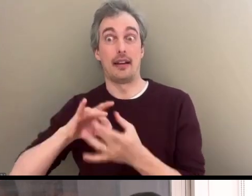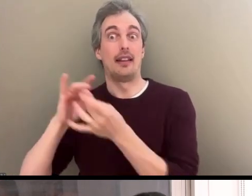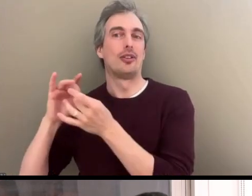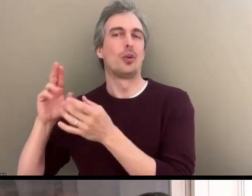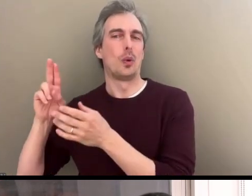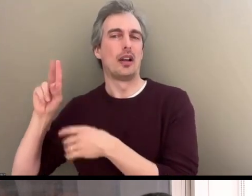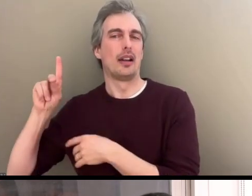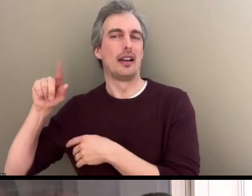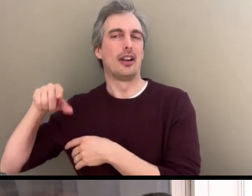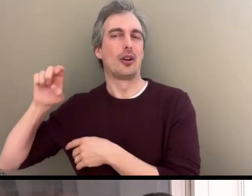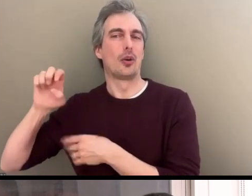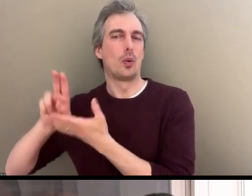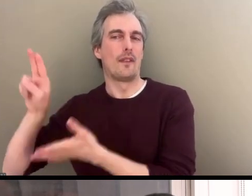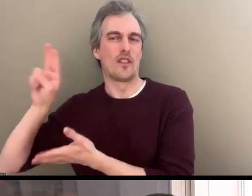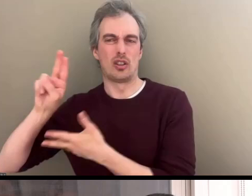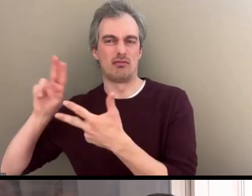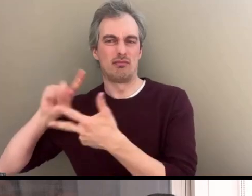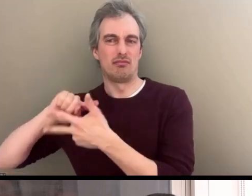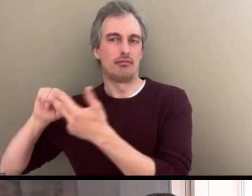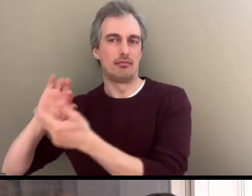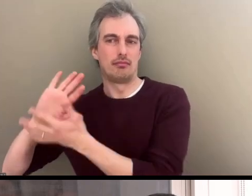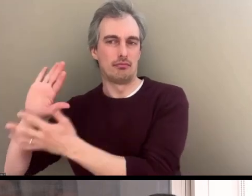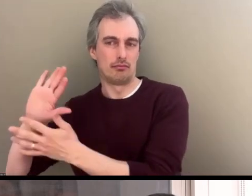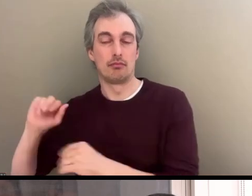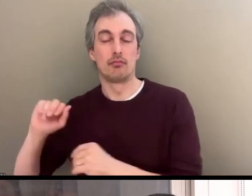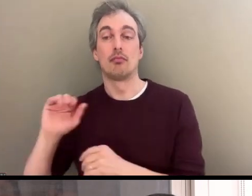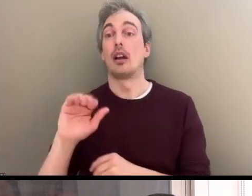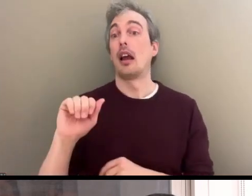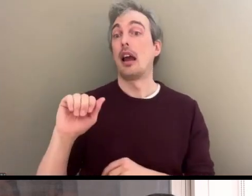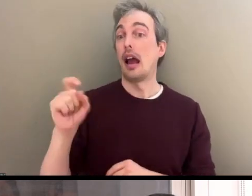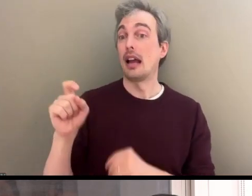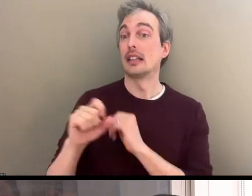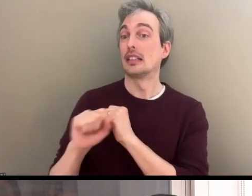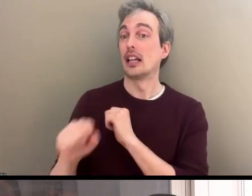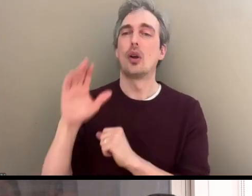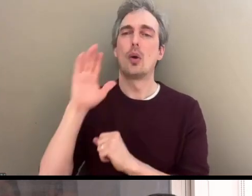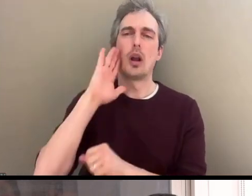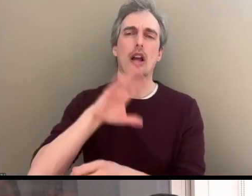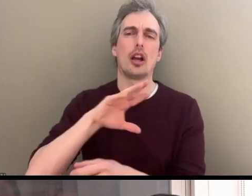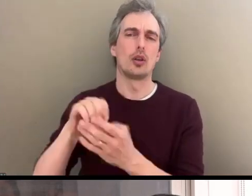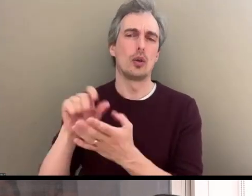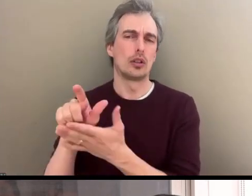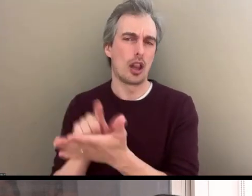So the AXE extension will have the different laws. And I know I noticed one of them was the EN 301549.